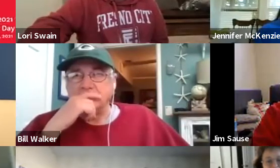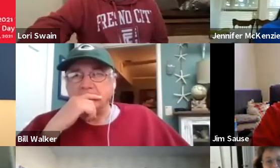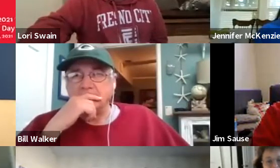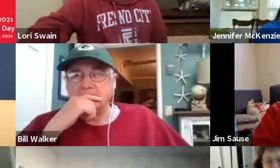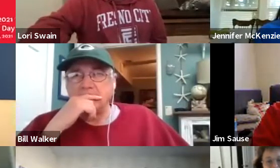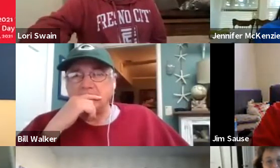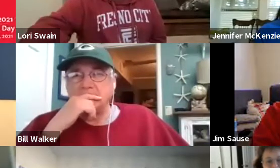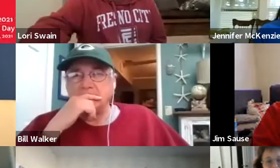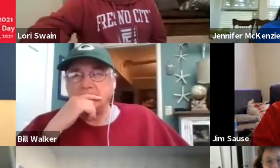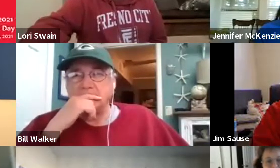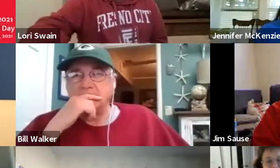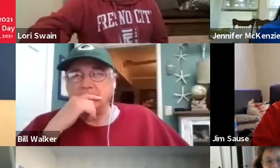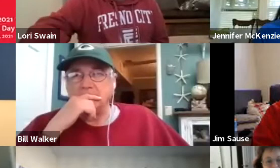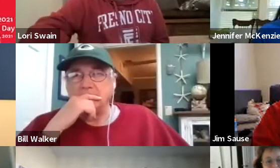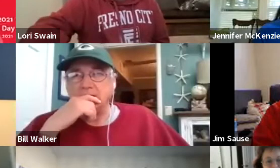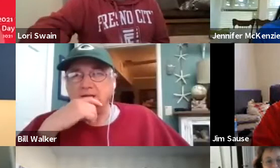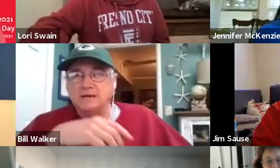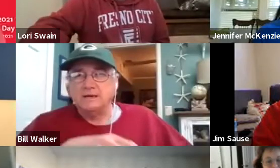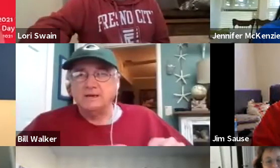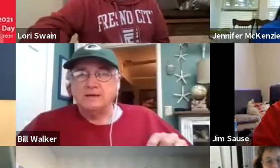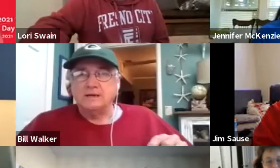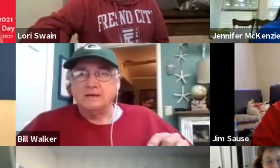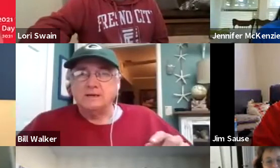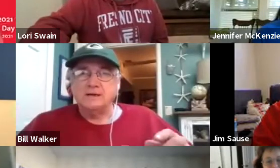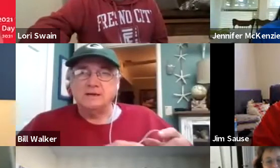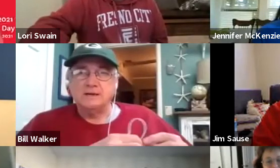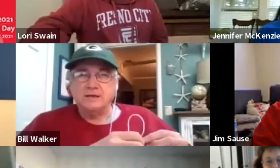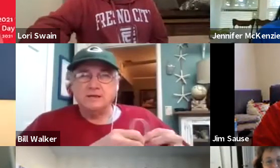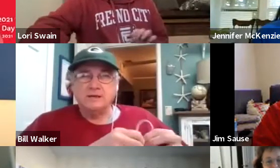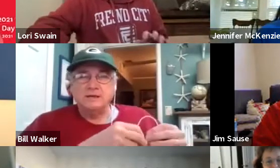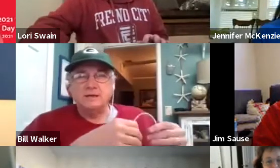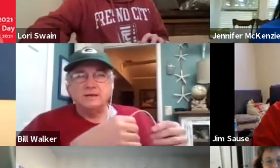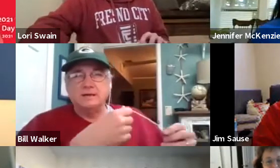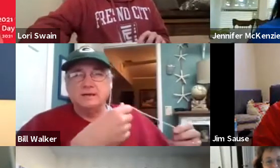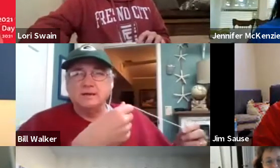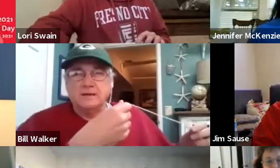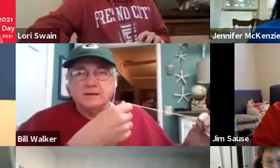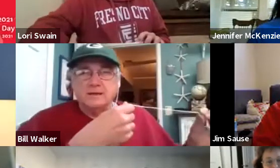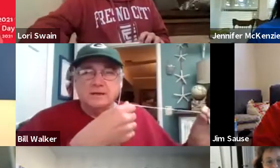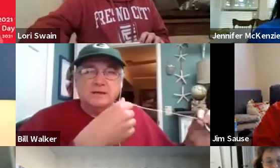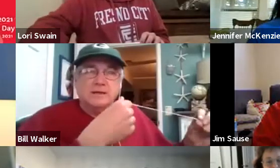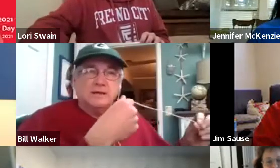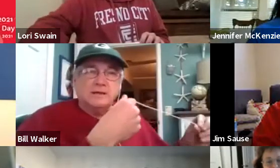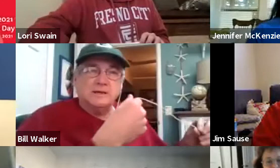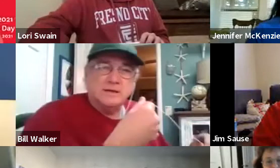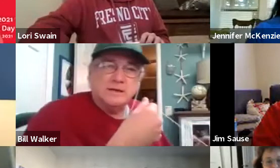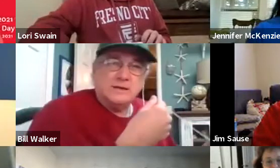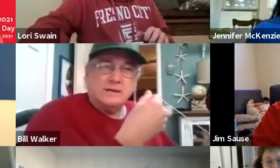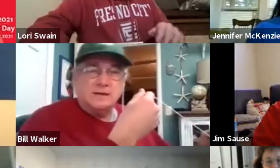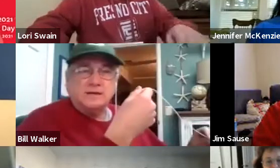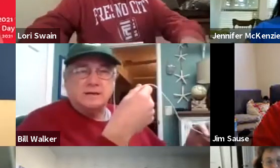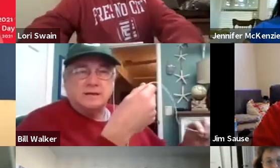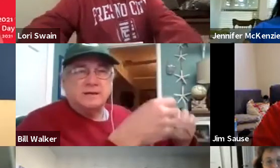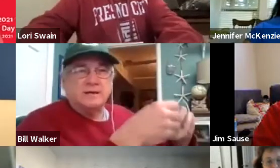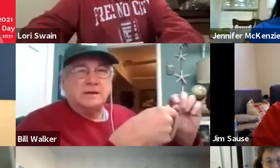division and a couple other people have second to that. And my third it, I don't think that our division would be where we are